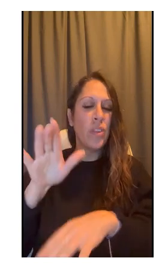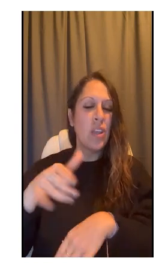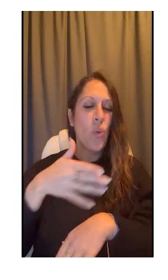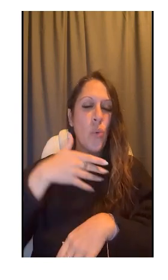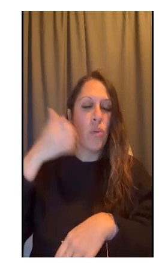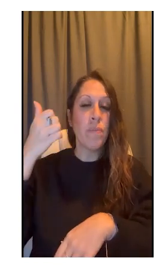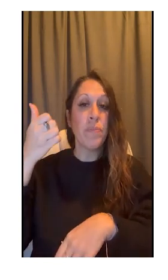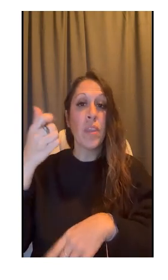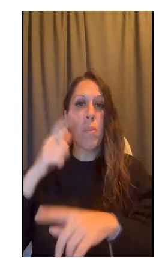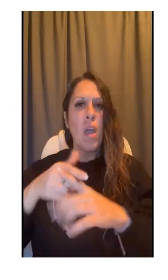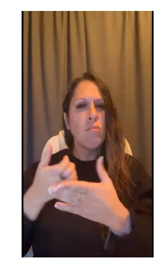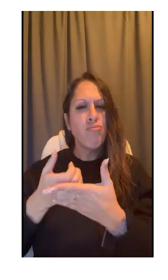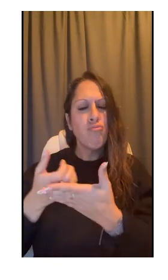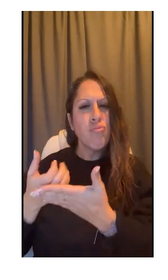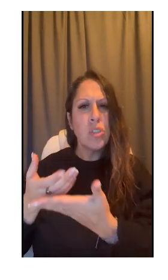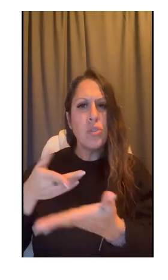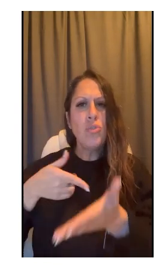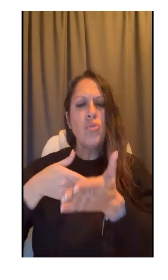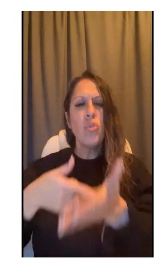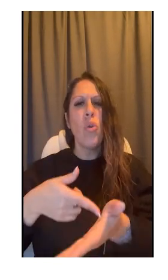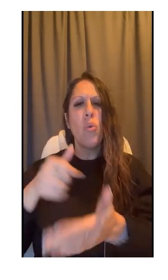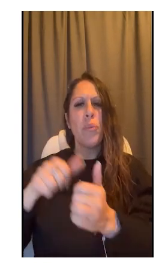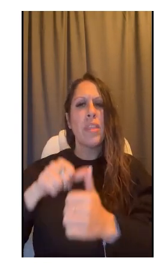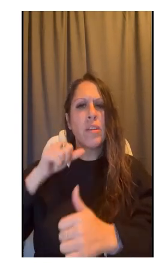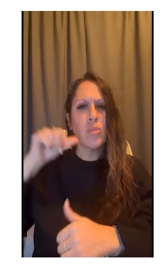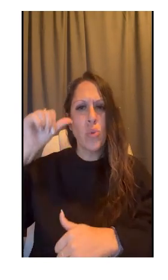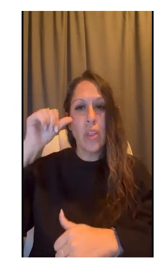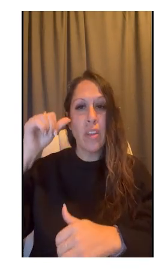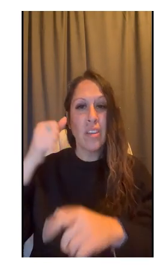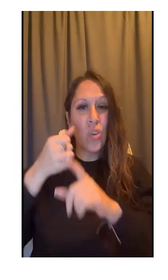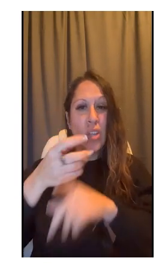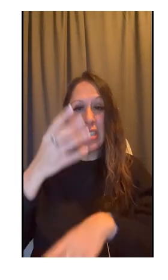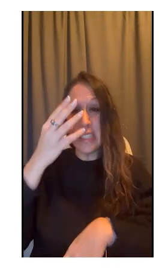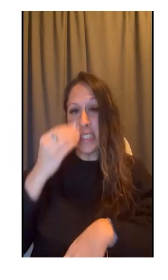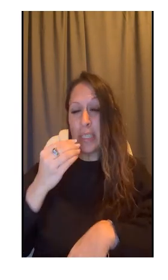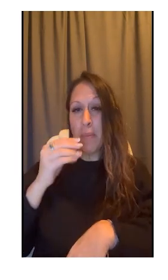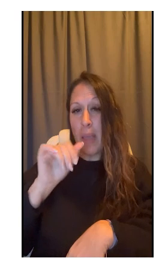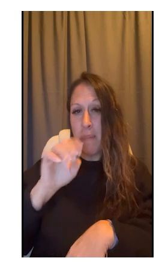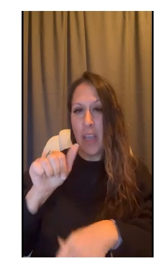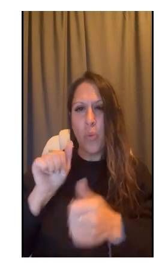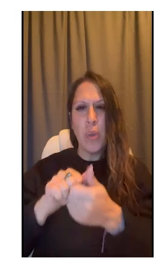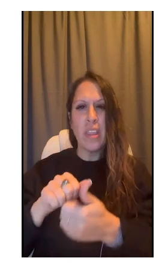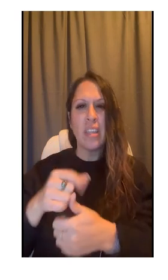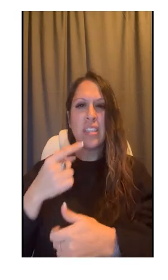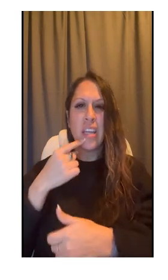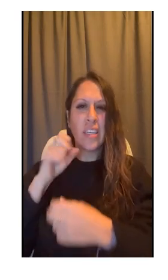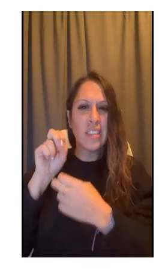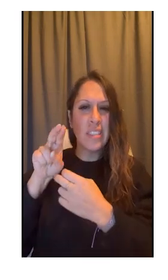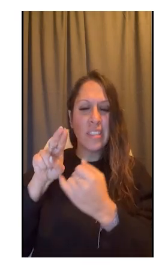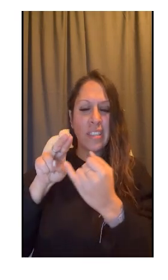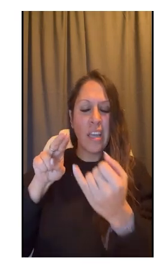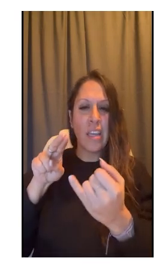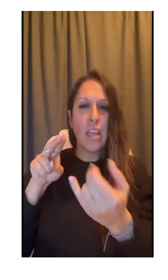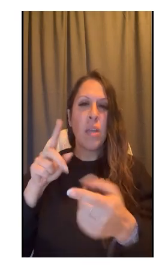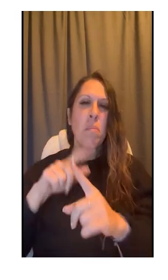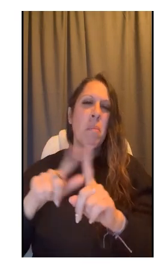Recent evidence has shown as an association with adults with sleep apnea and tongue tie. Again, it's just difficult to know how